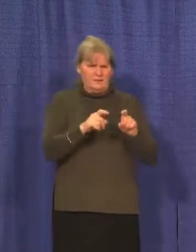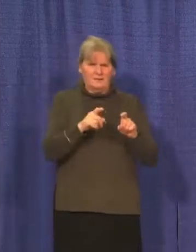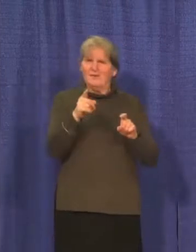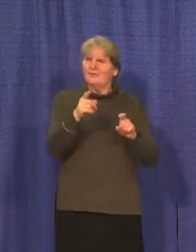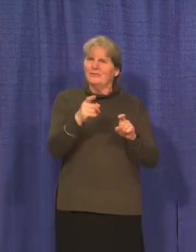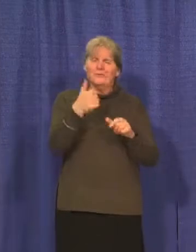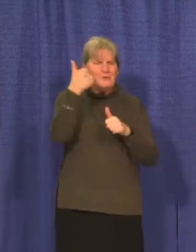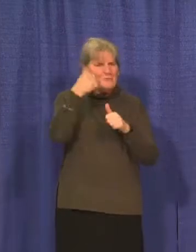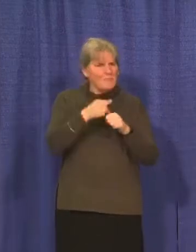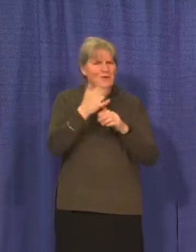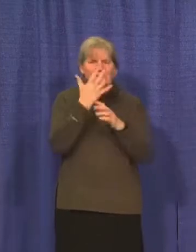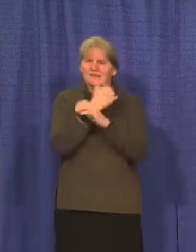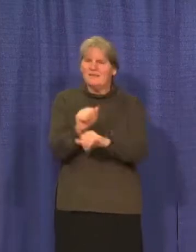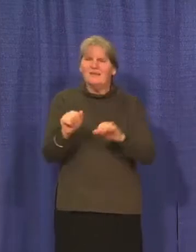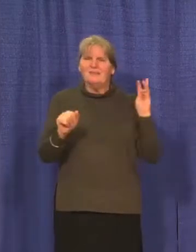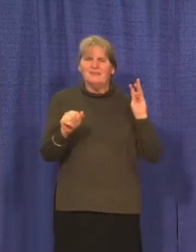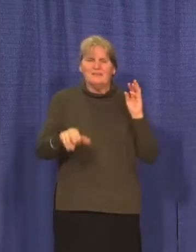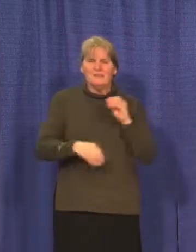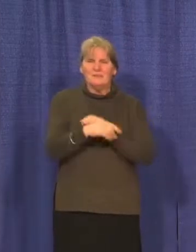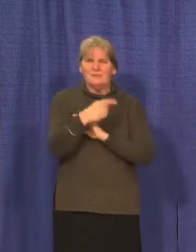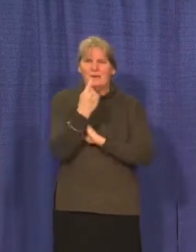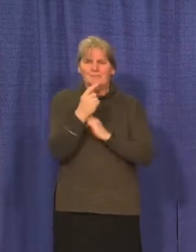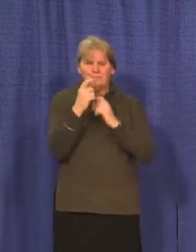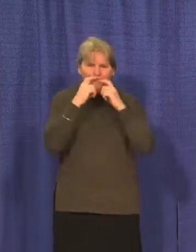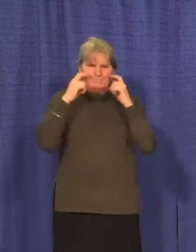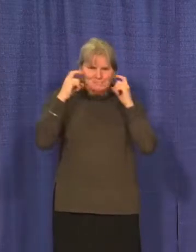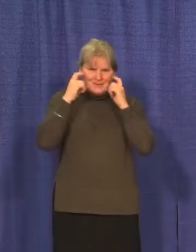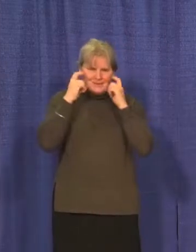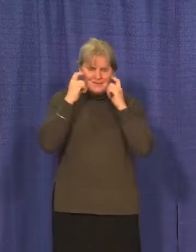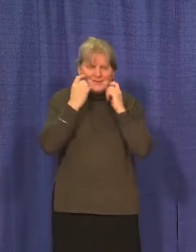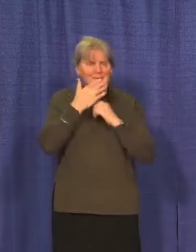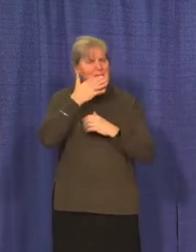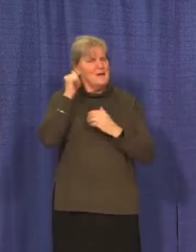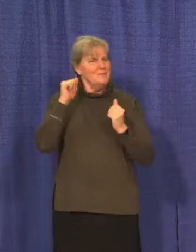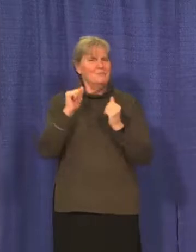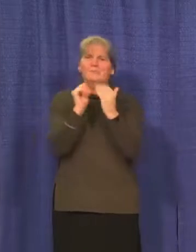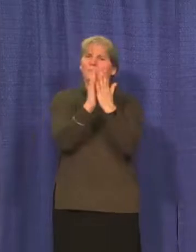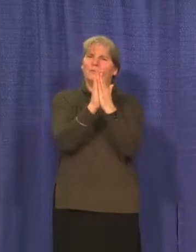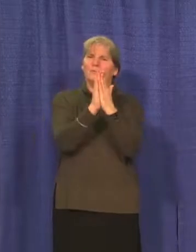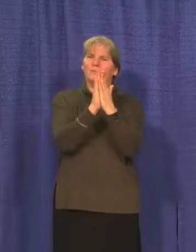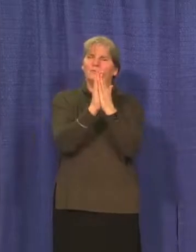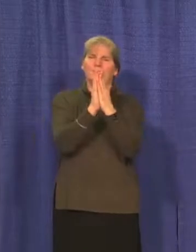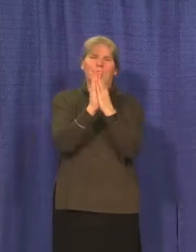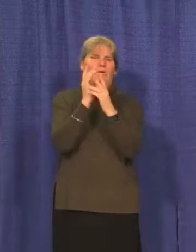remember the Safe Six plus one. Use your mask. This is the best way we have to